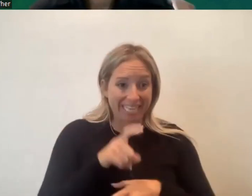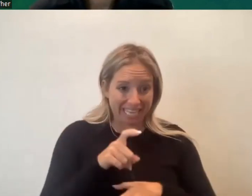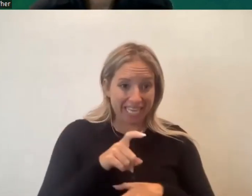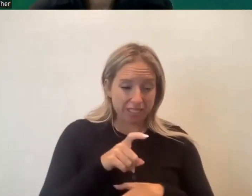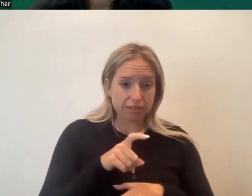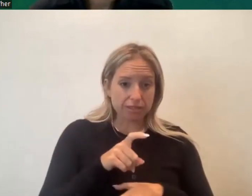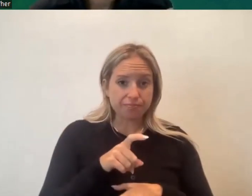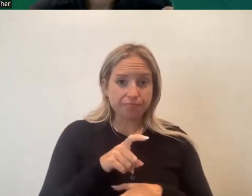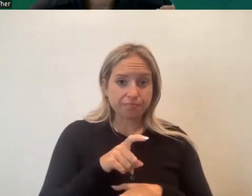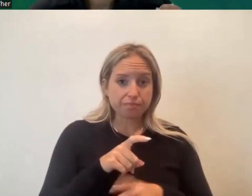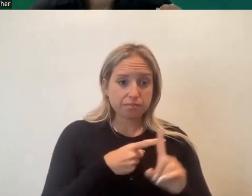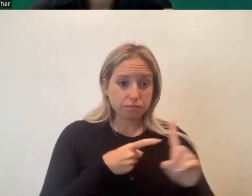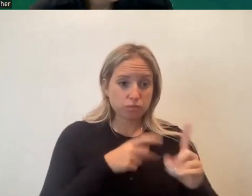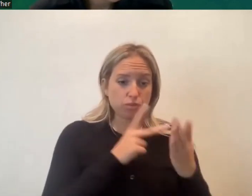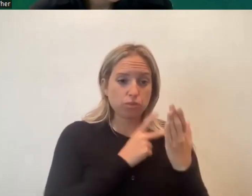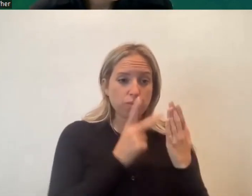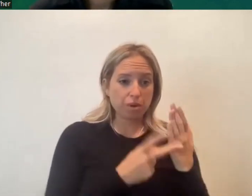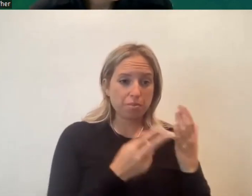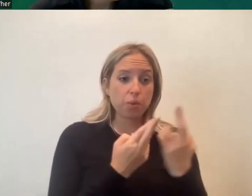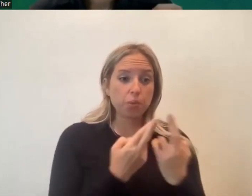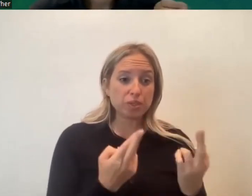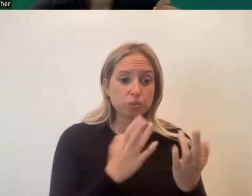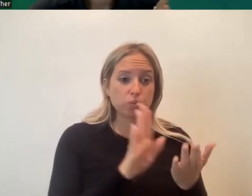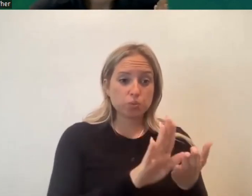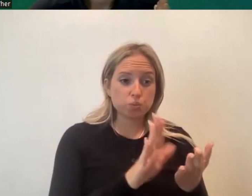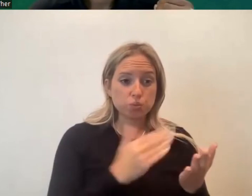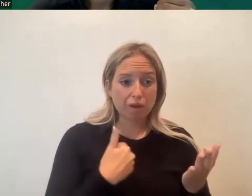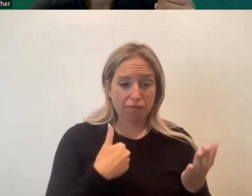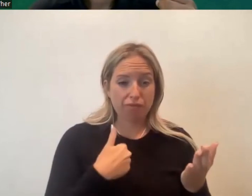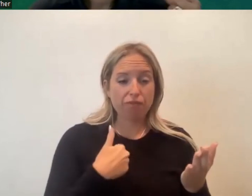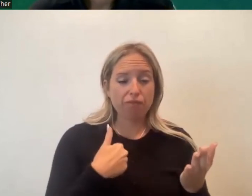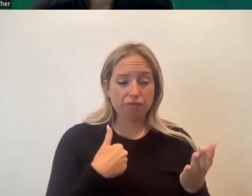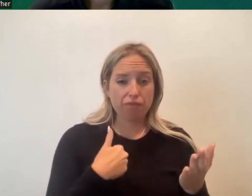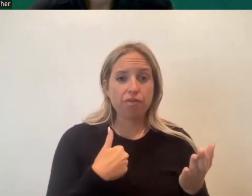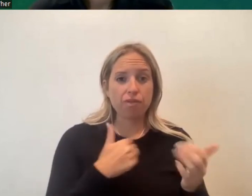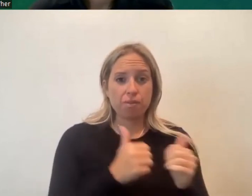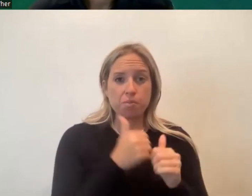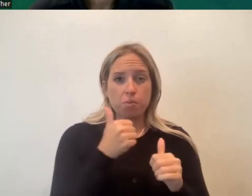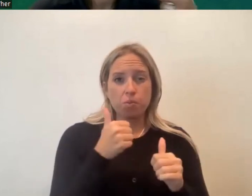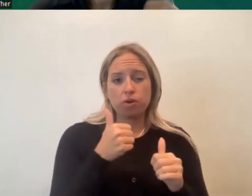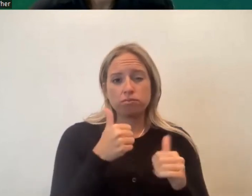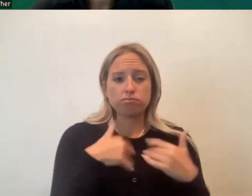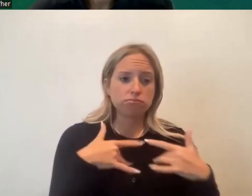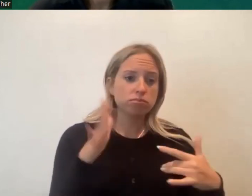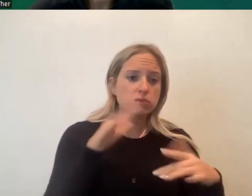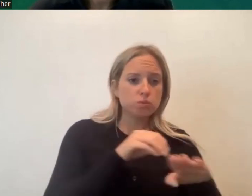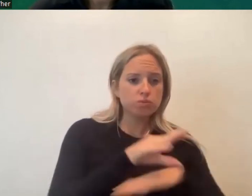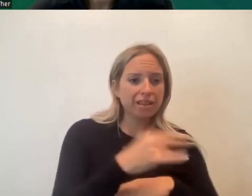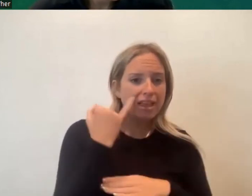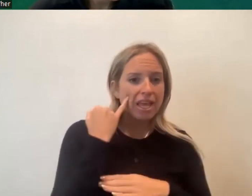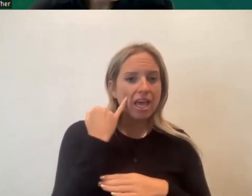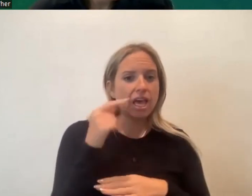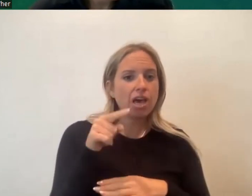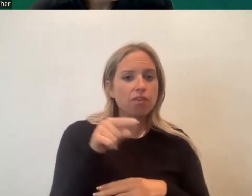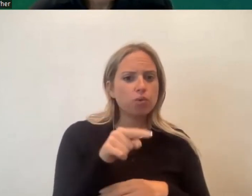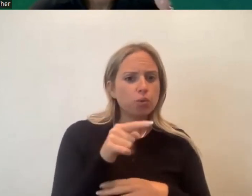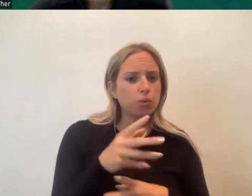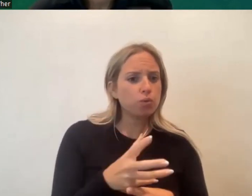that the resources that you have most likely will affect if you're receiving some portion